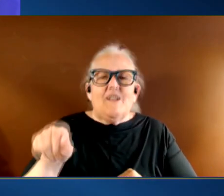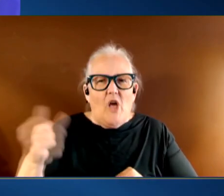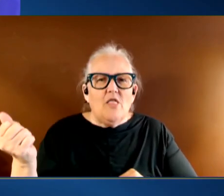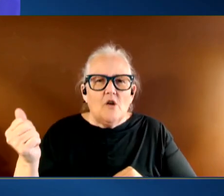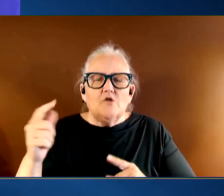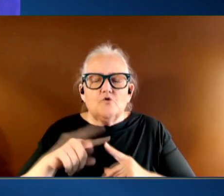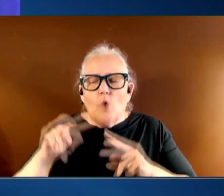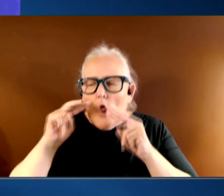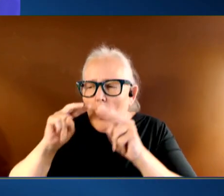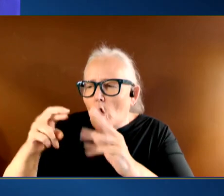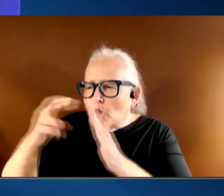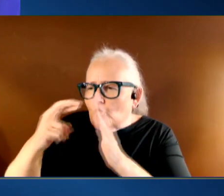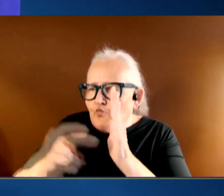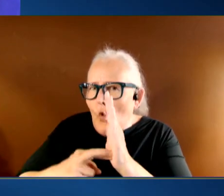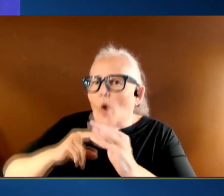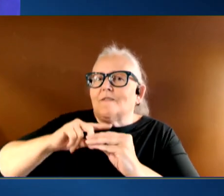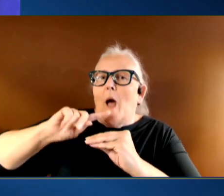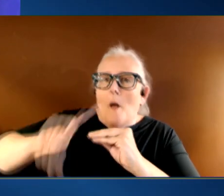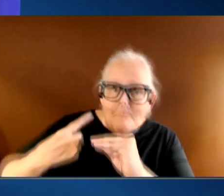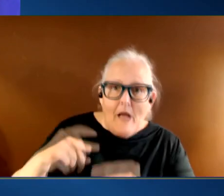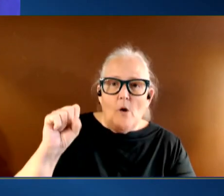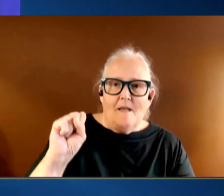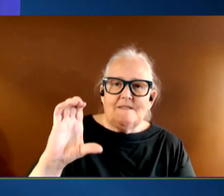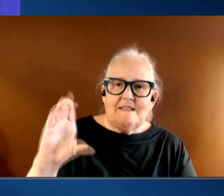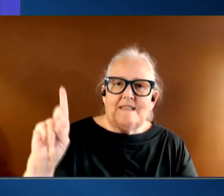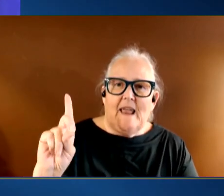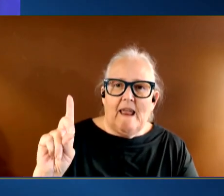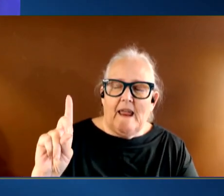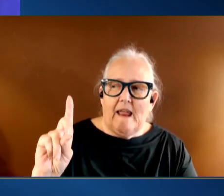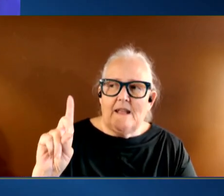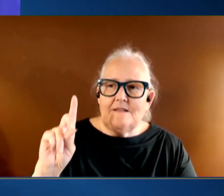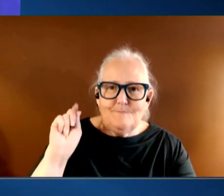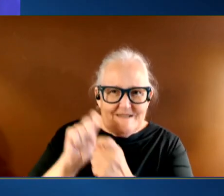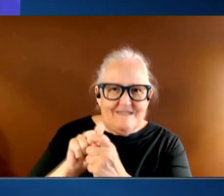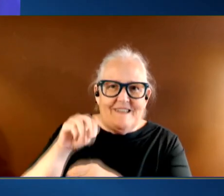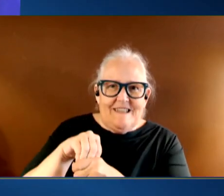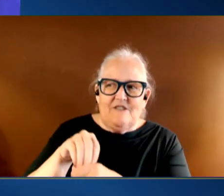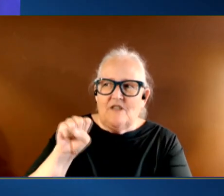sickle cell disease. I think that that should be welcome news for everybody, but I'm really